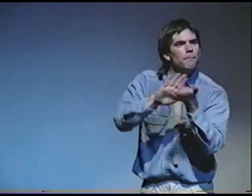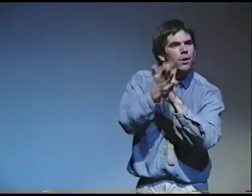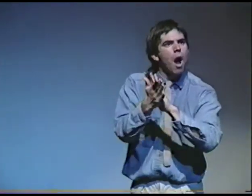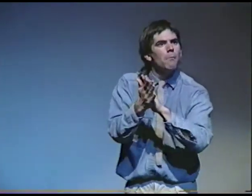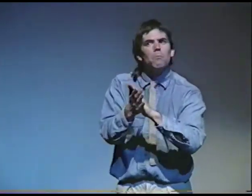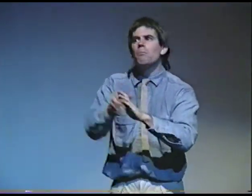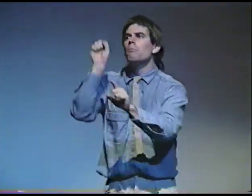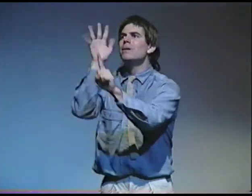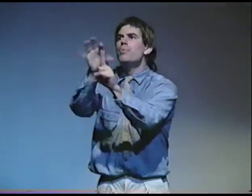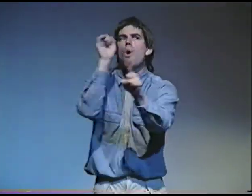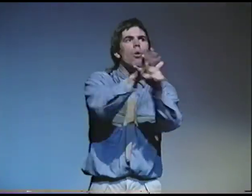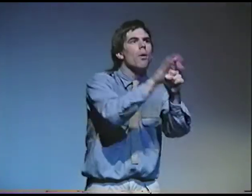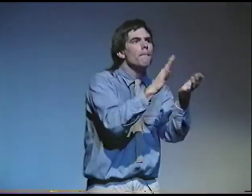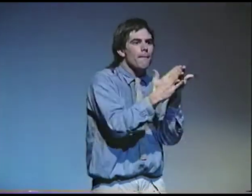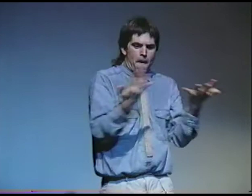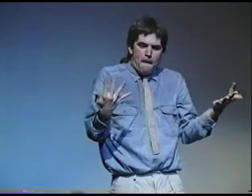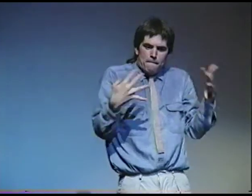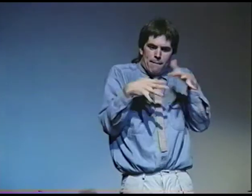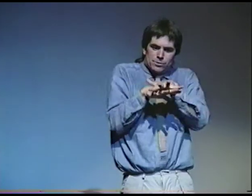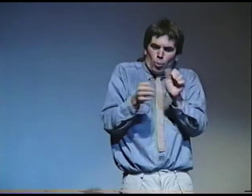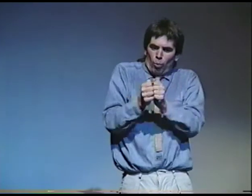And I really believe that exposure